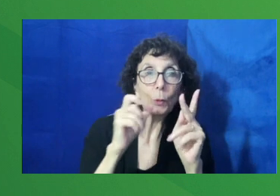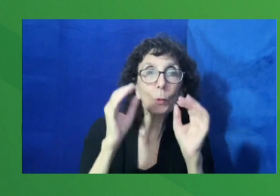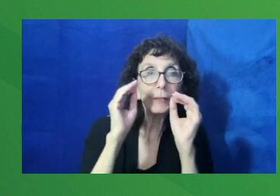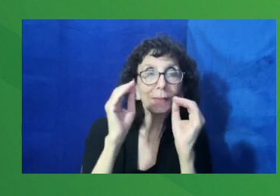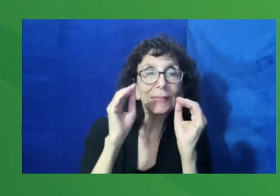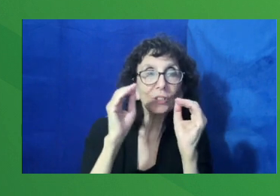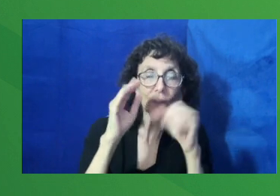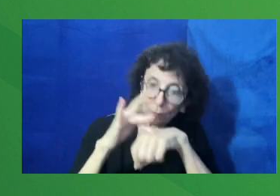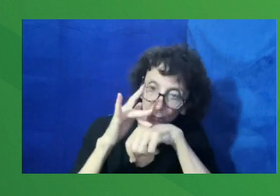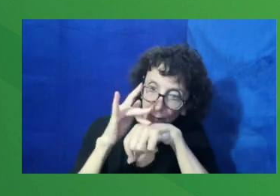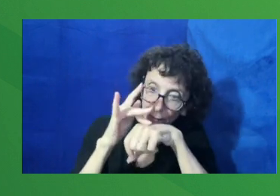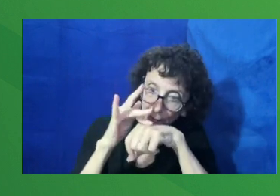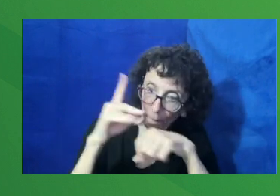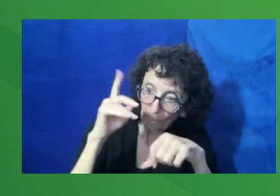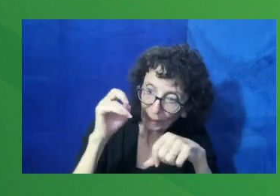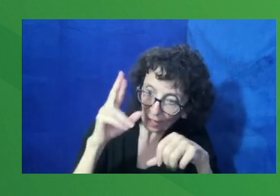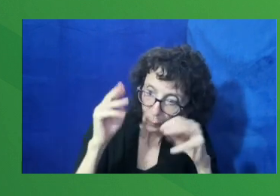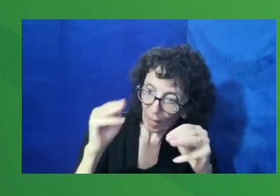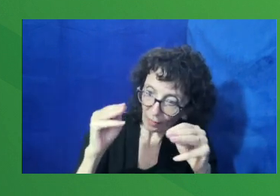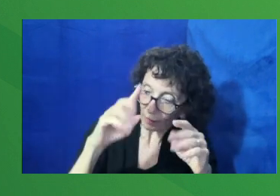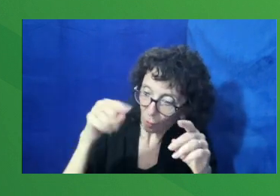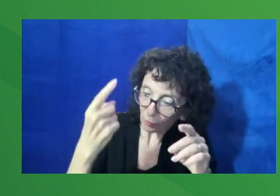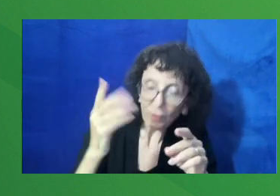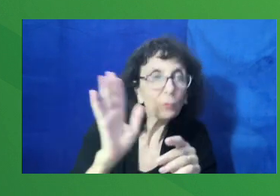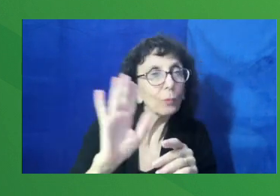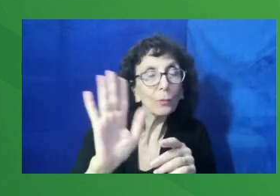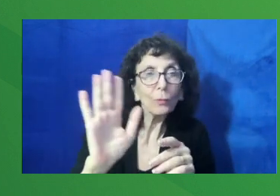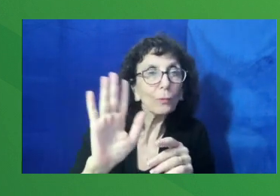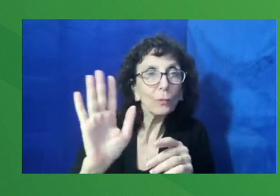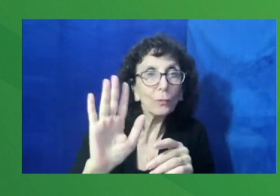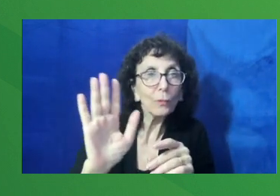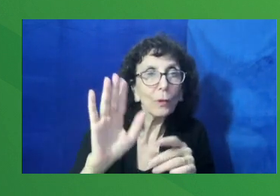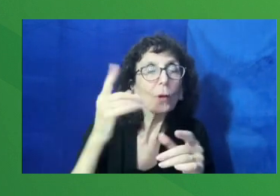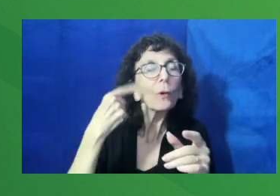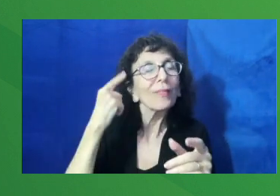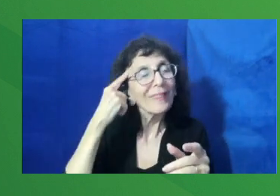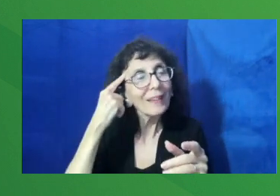method the entire time. We have to be mindful that as you do this, the more effective you are at it,